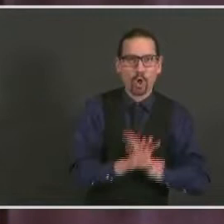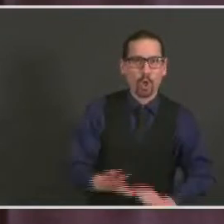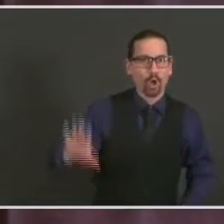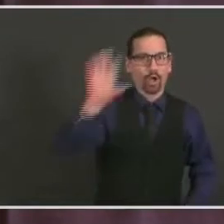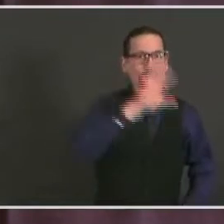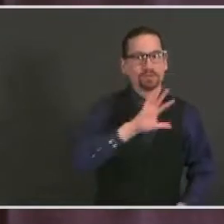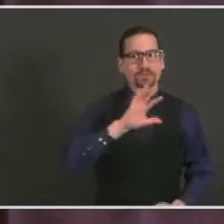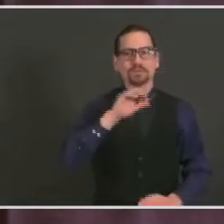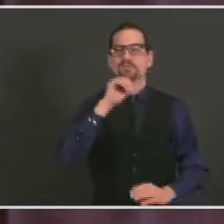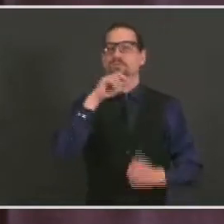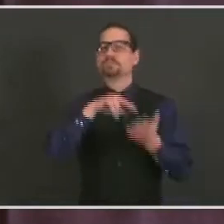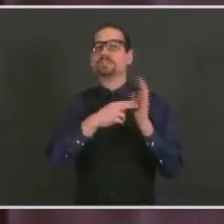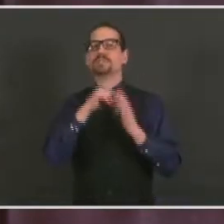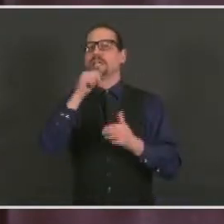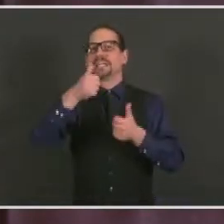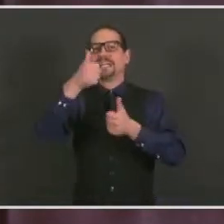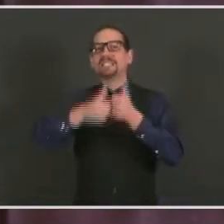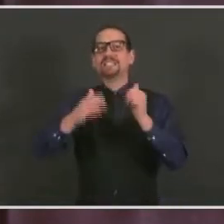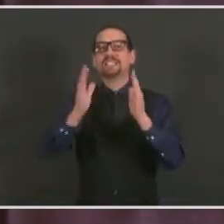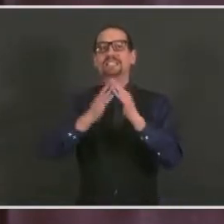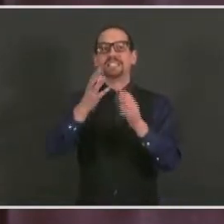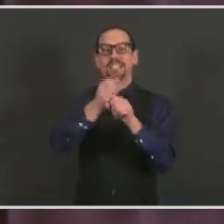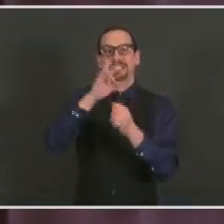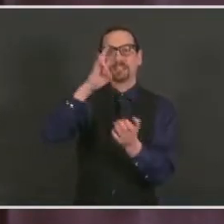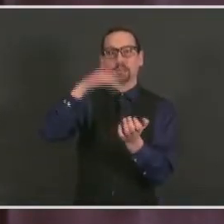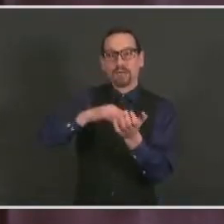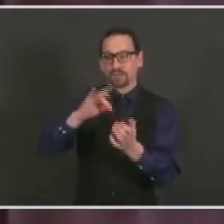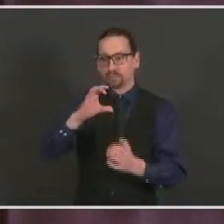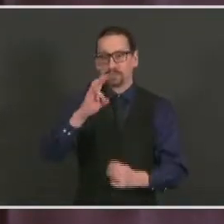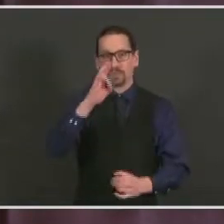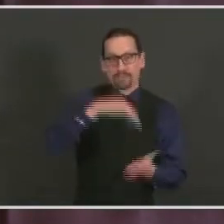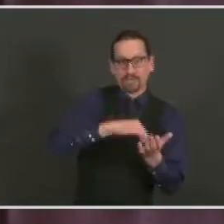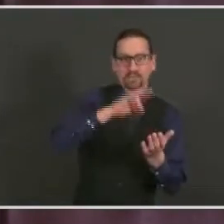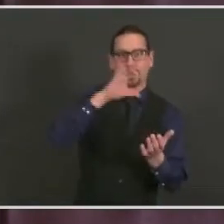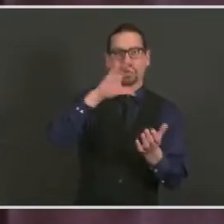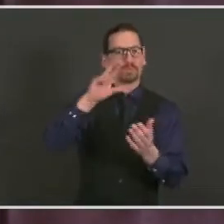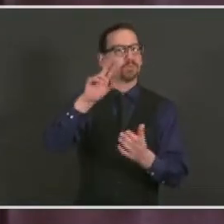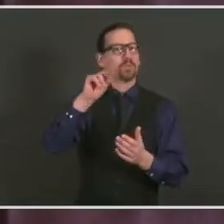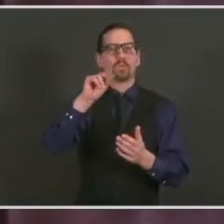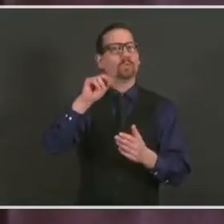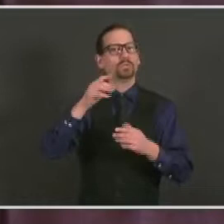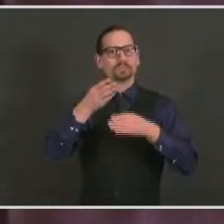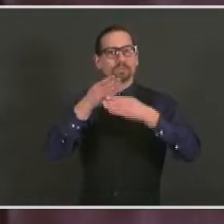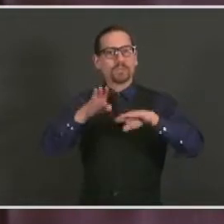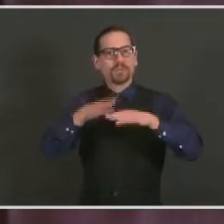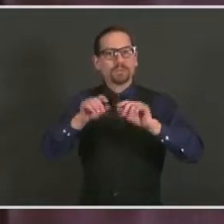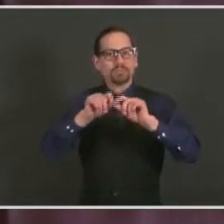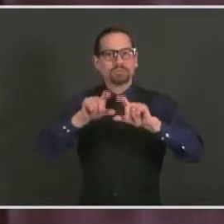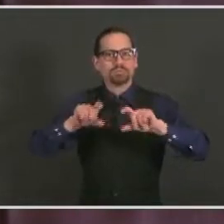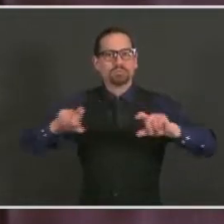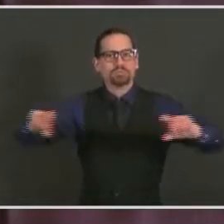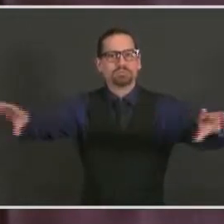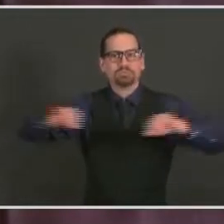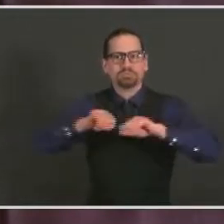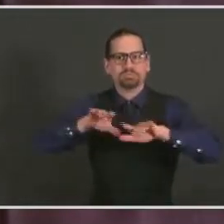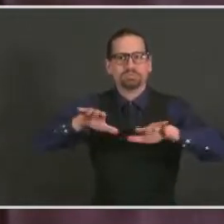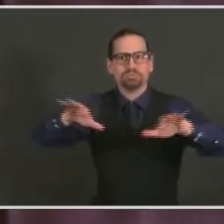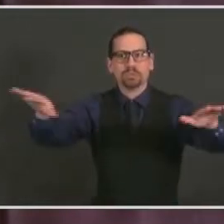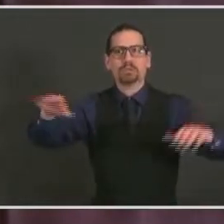TO 800 DOSES TOTAL, NOT 7800 DOSES FOR EACH CITY AND TOWN. VACCINATION CLINICS ARE GOING